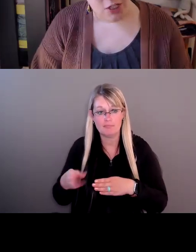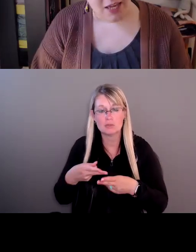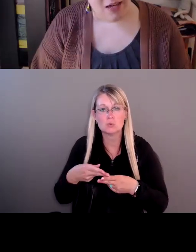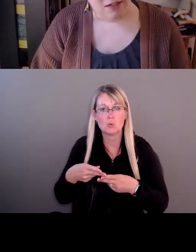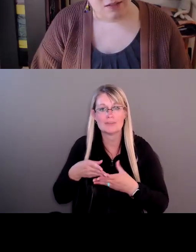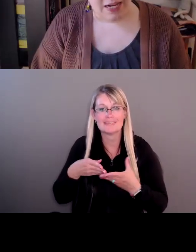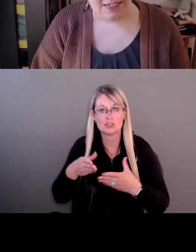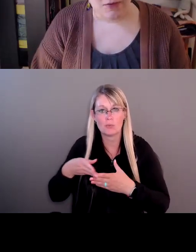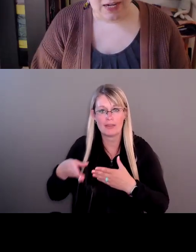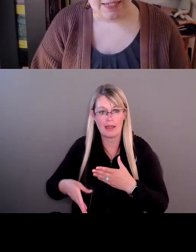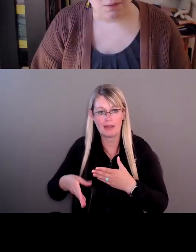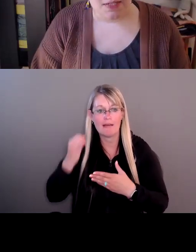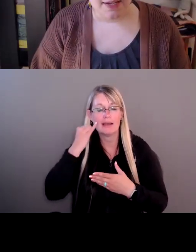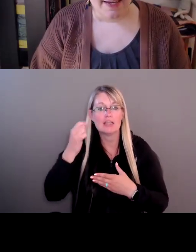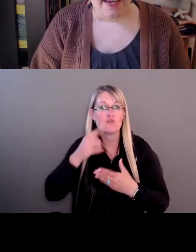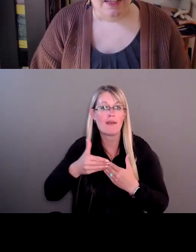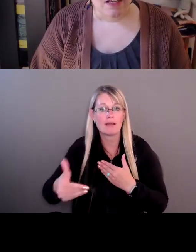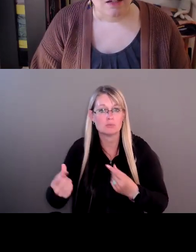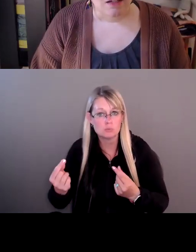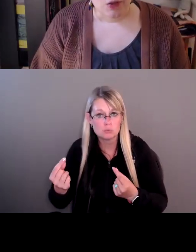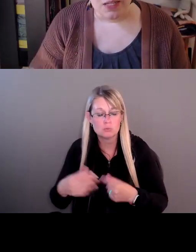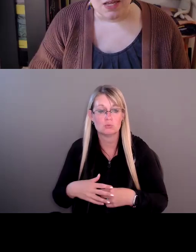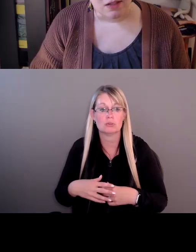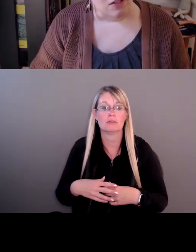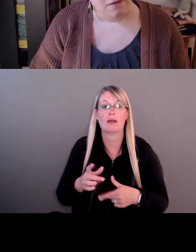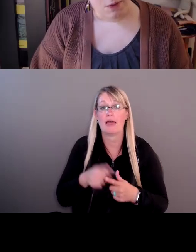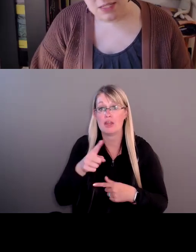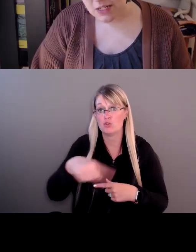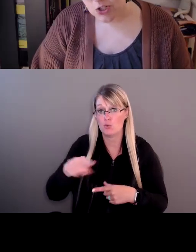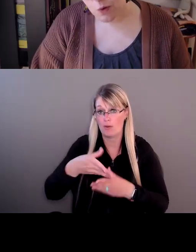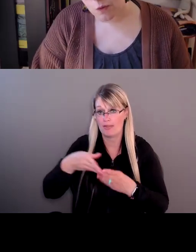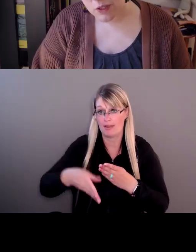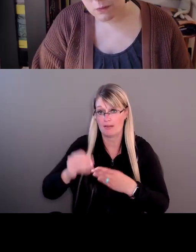at the end of ideas for next steps and then you add to the end of the presentation will hopefully